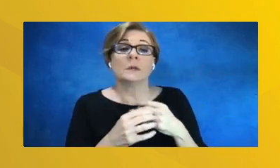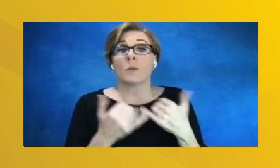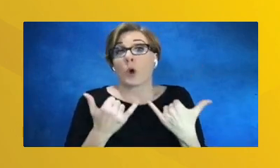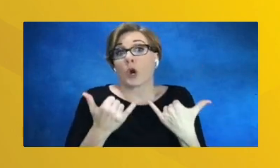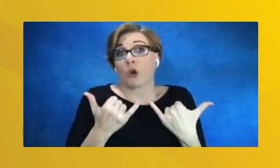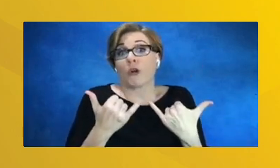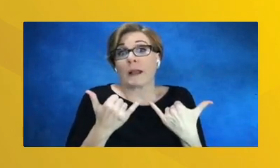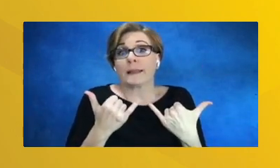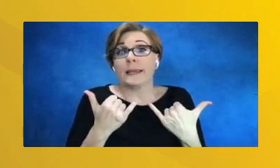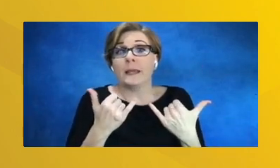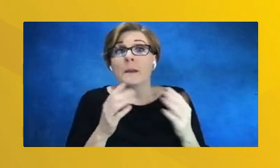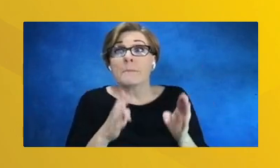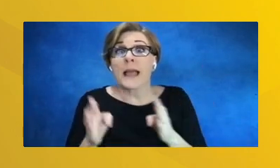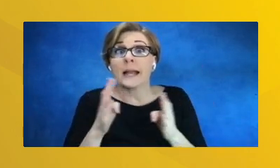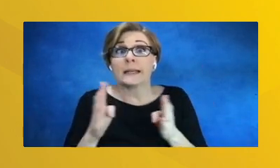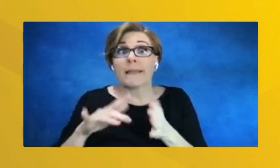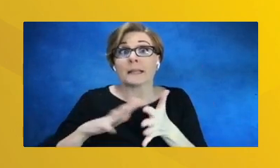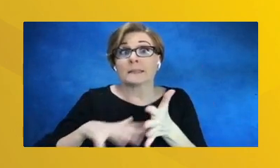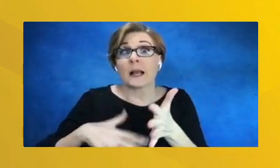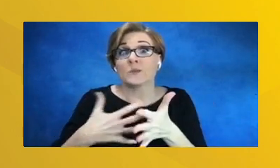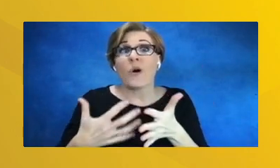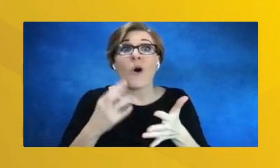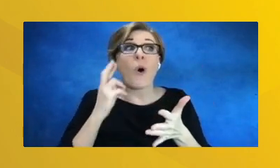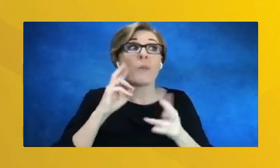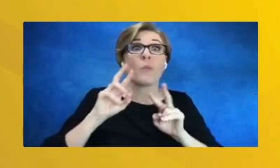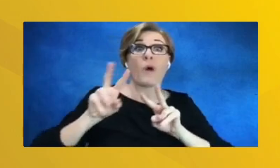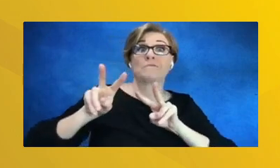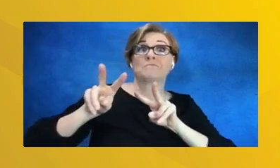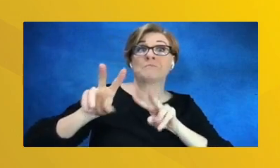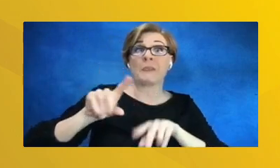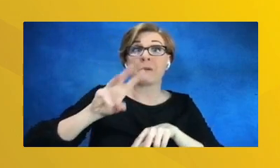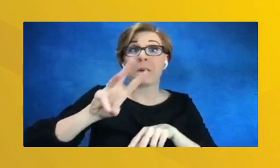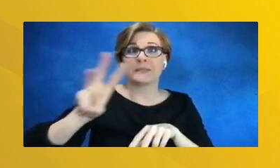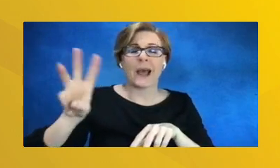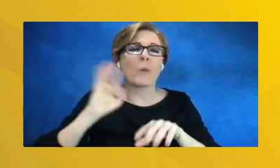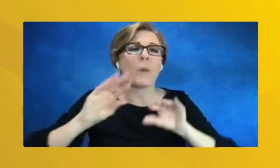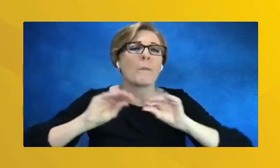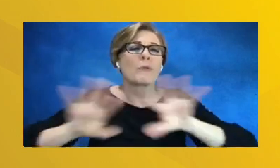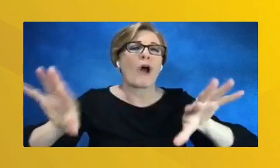you keep an eye on our website. And we will be broadcasting that out in a lot of different ways 'cause we really want